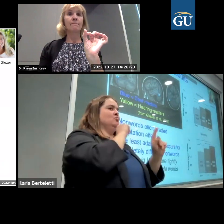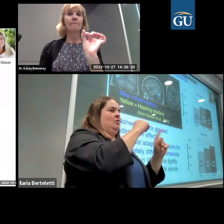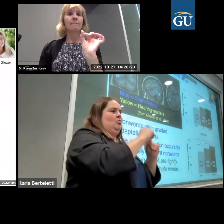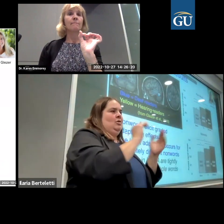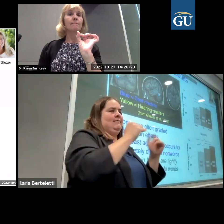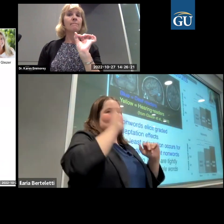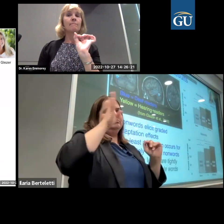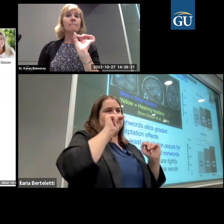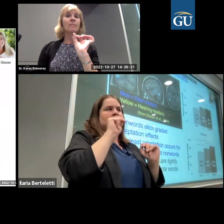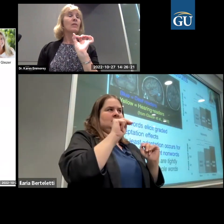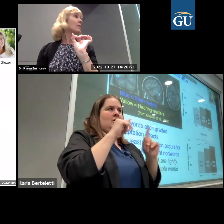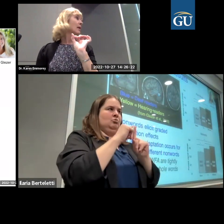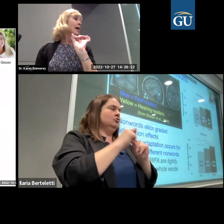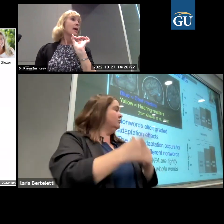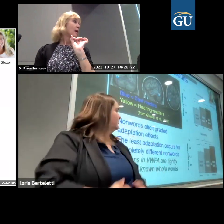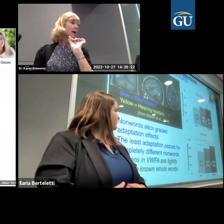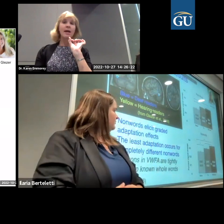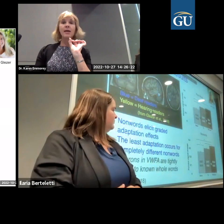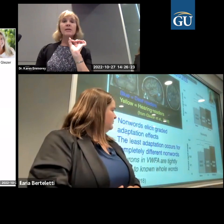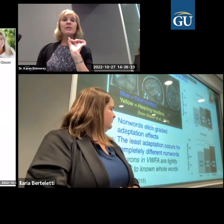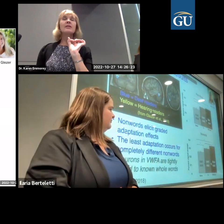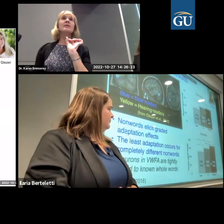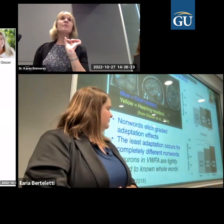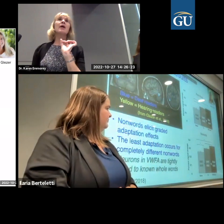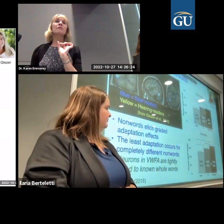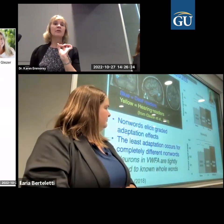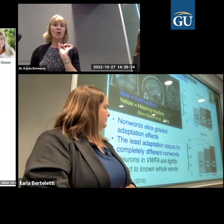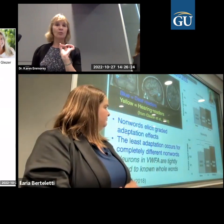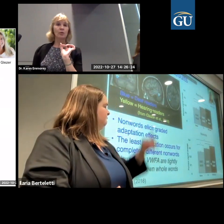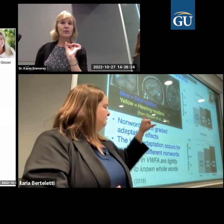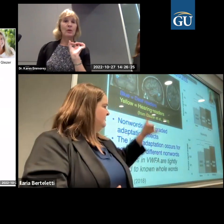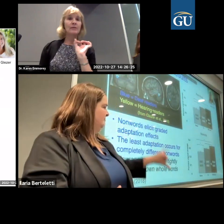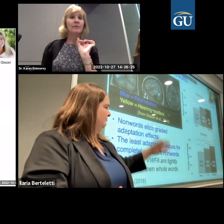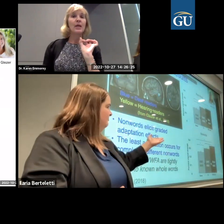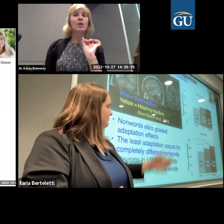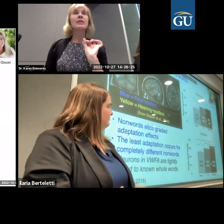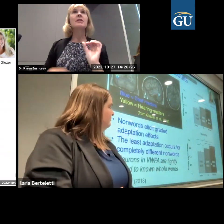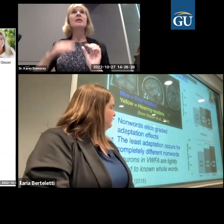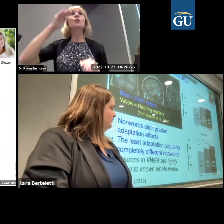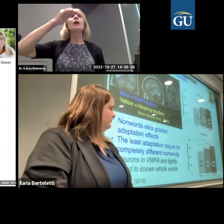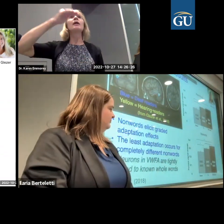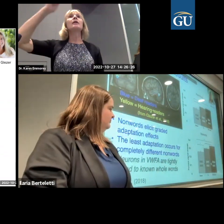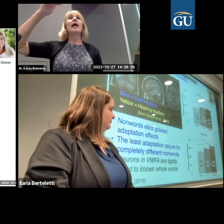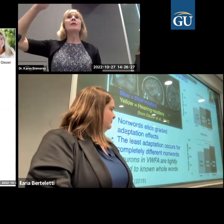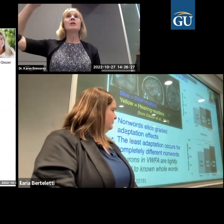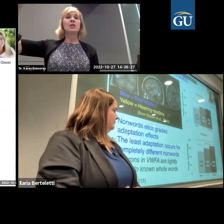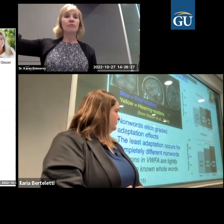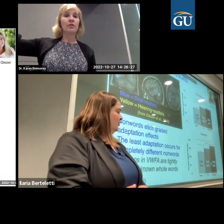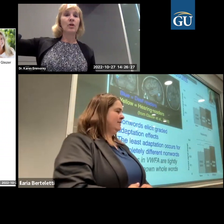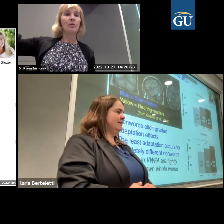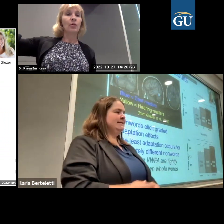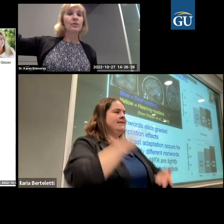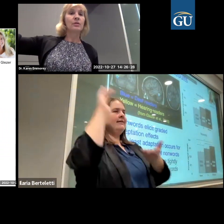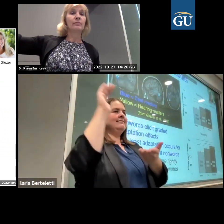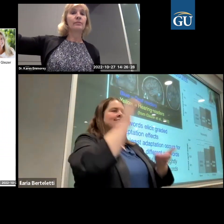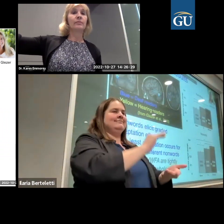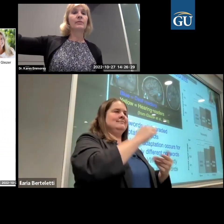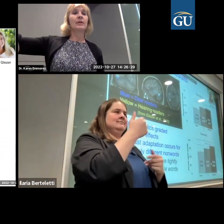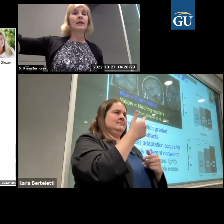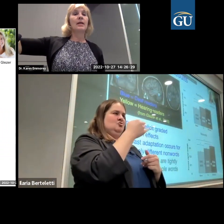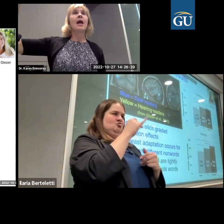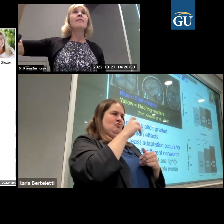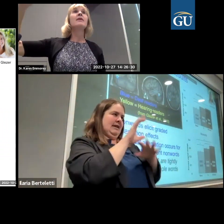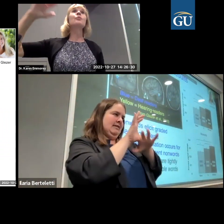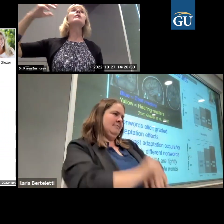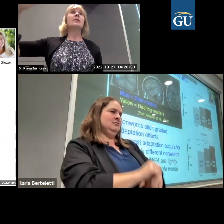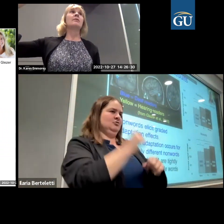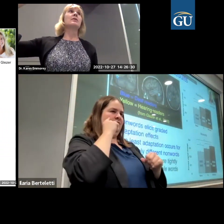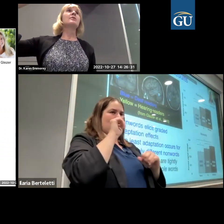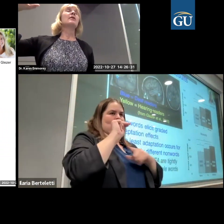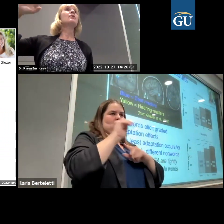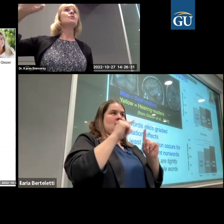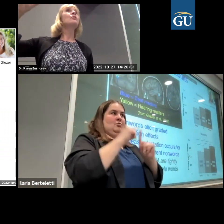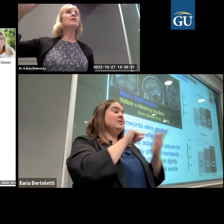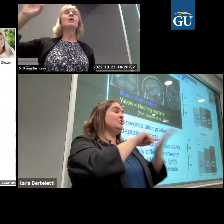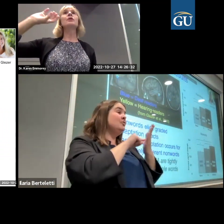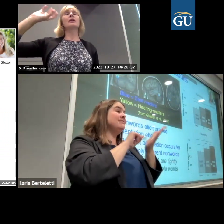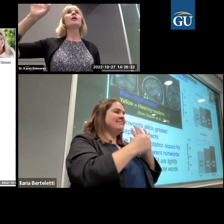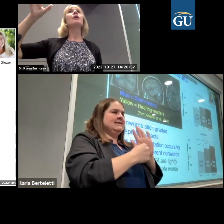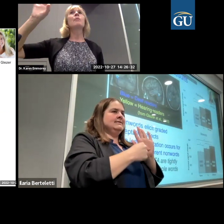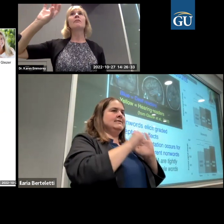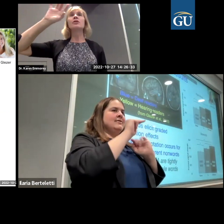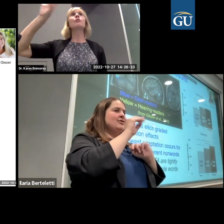And this really tells us that those neurons aren't caring about visual patterns. Um! They're caring about whether something for response to a whole real word. And that's what they're responding to. That's the place where you see adaptation.